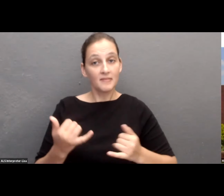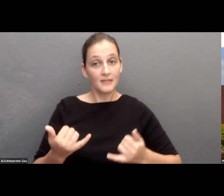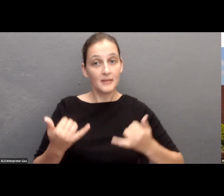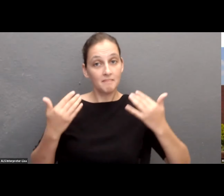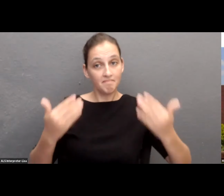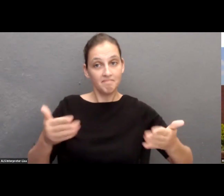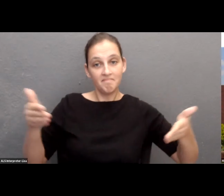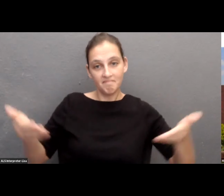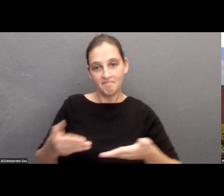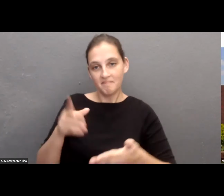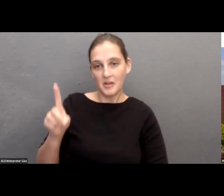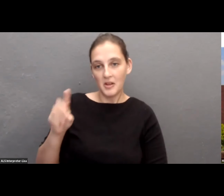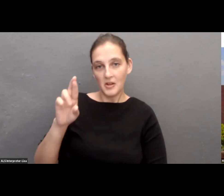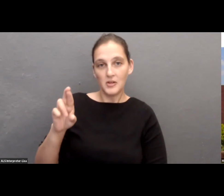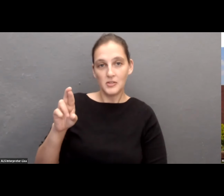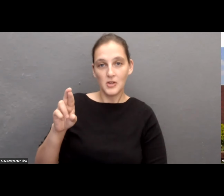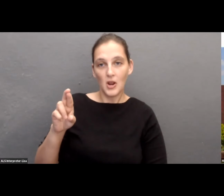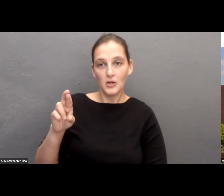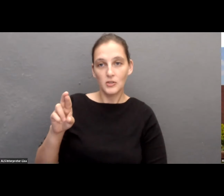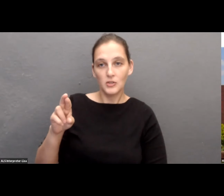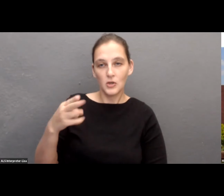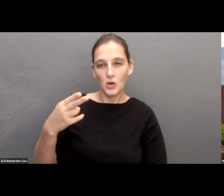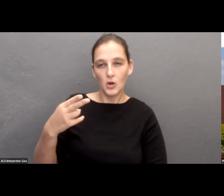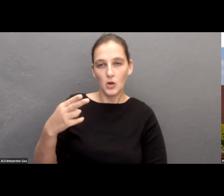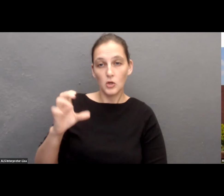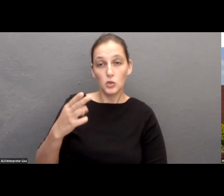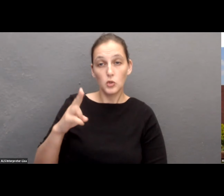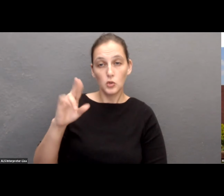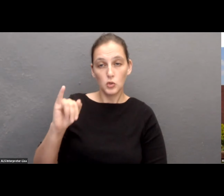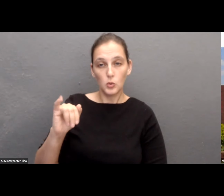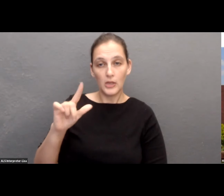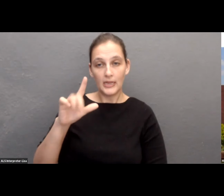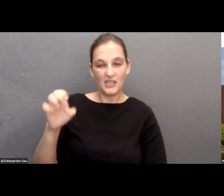Dr Jae Chul Lee, who is the director of the Center for Health Equity here at the Indiana